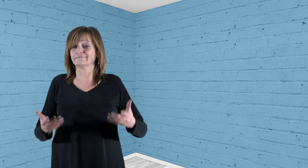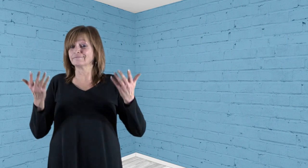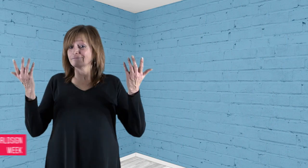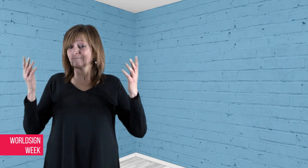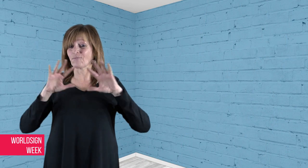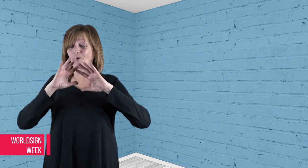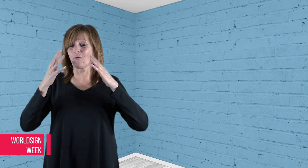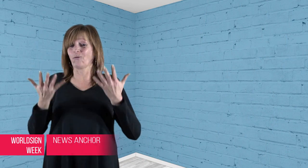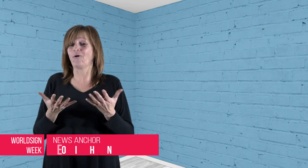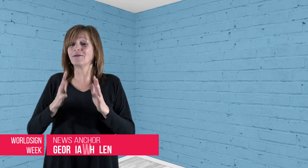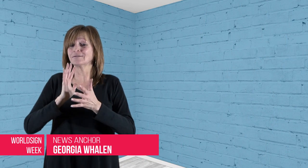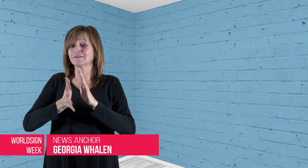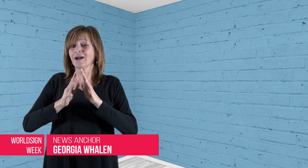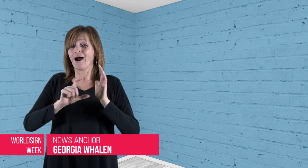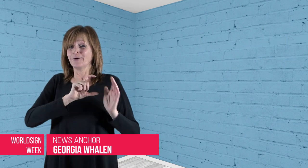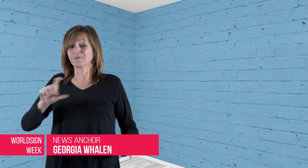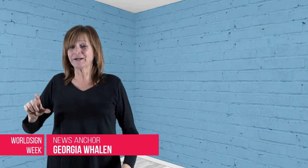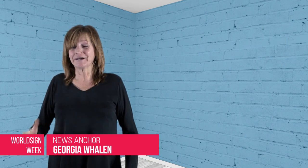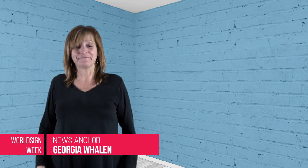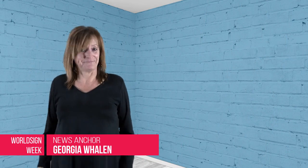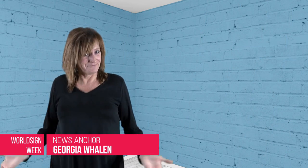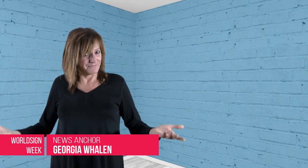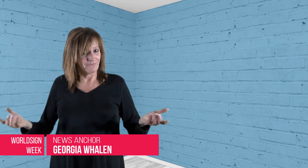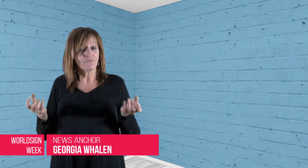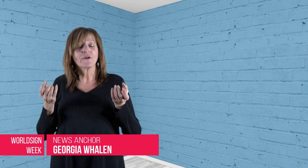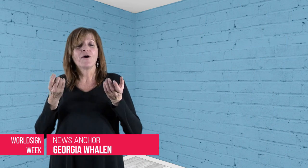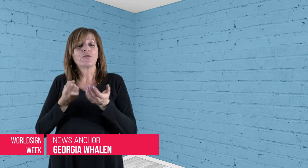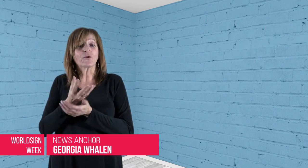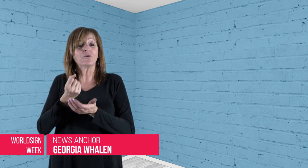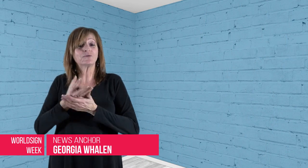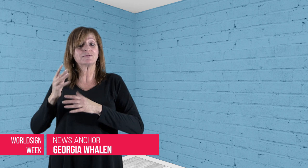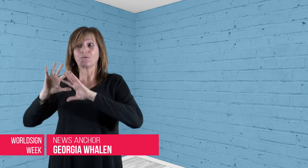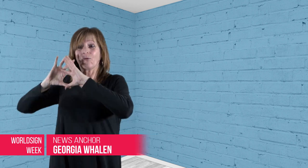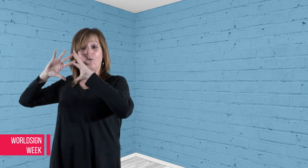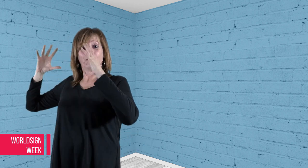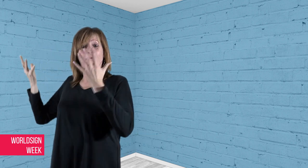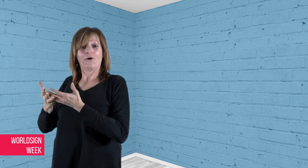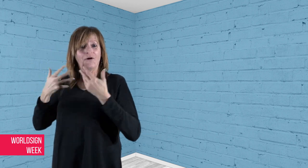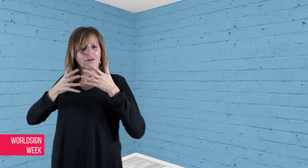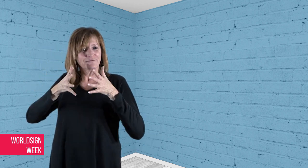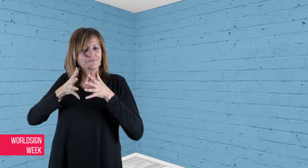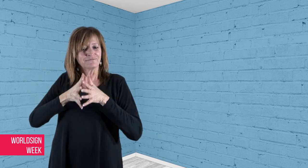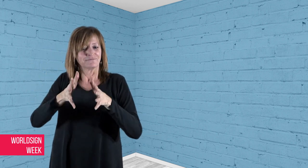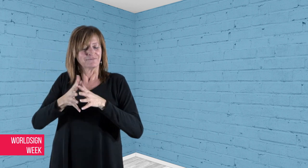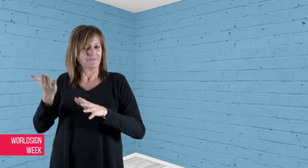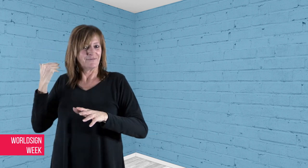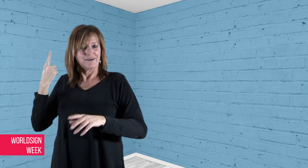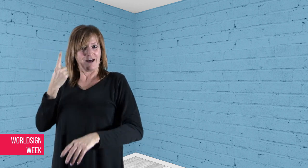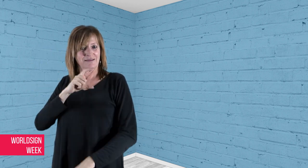Georgia: WorldSign Week. News from around the world that happened